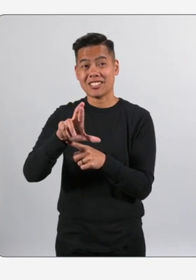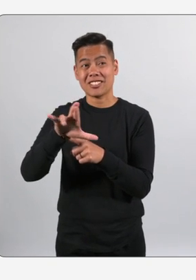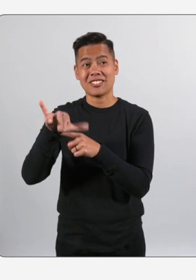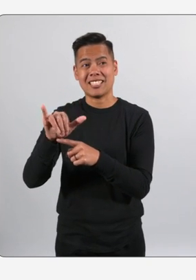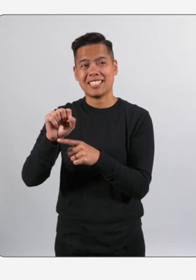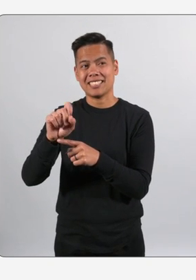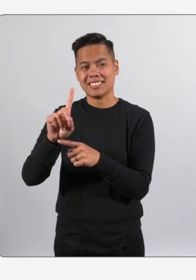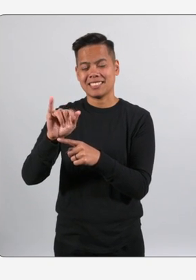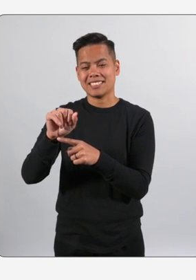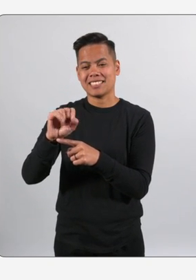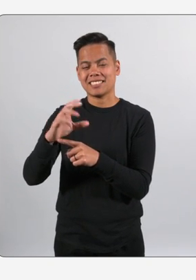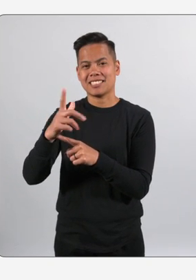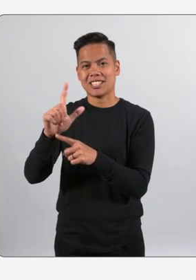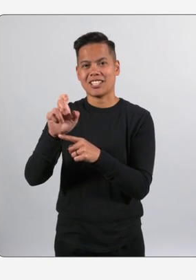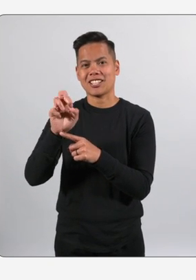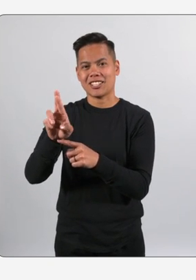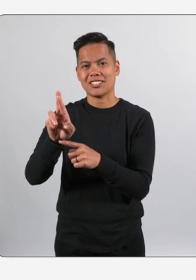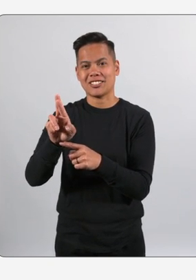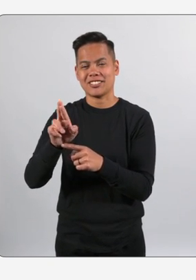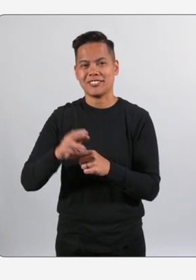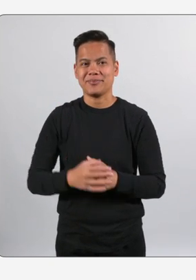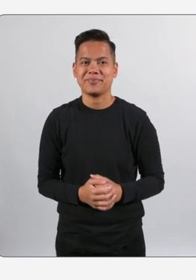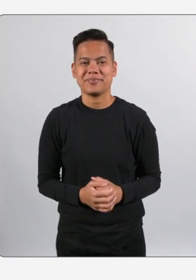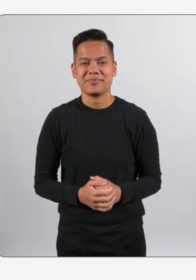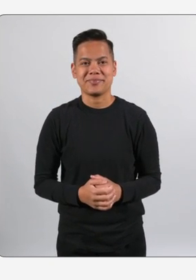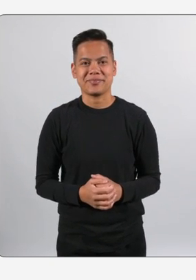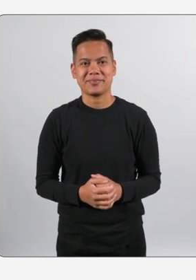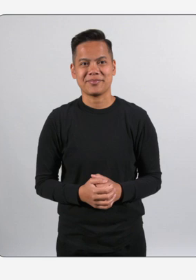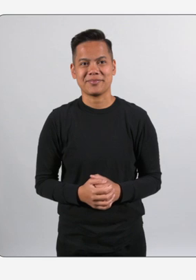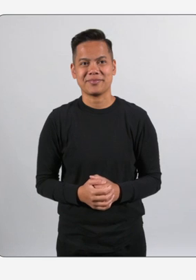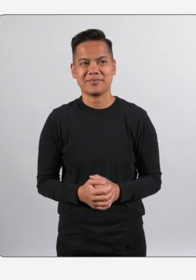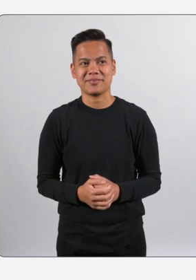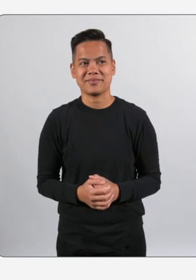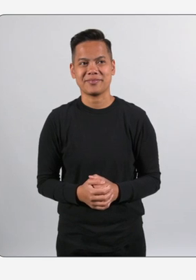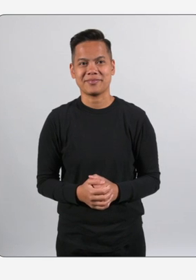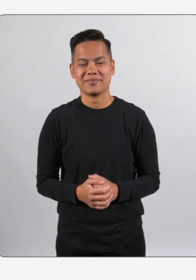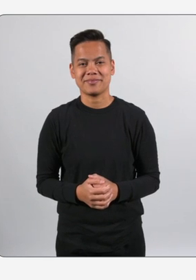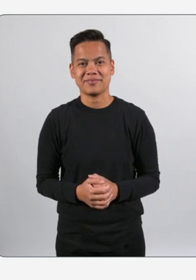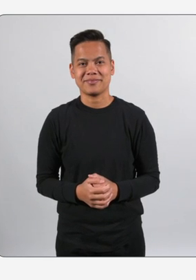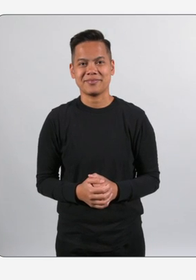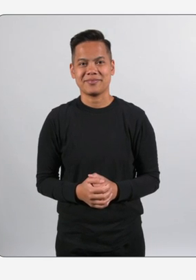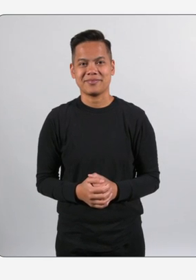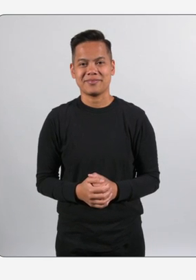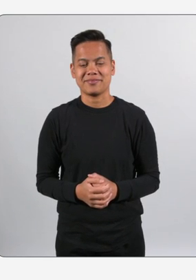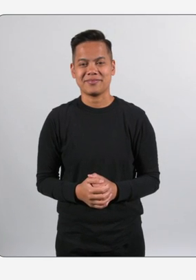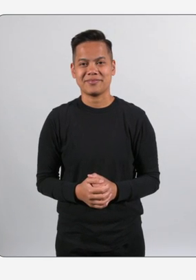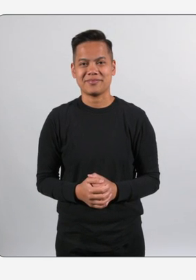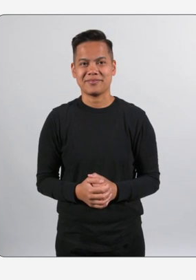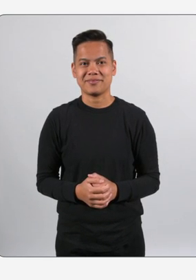. >>JERRY DISCHLER: